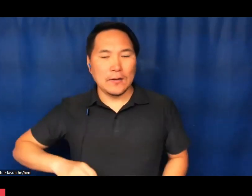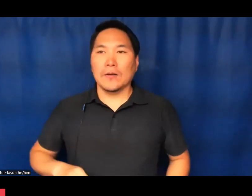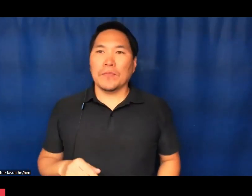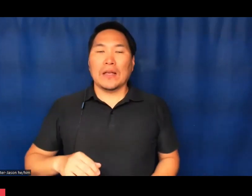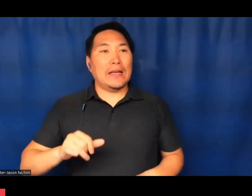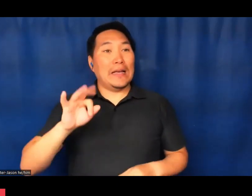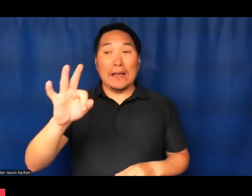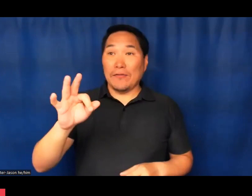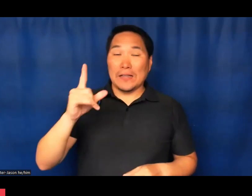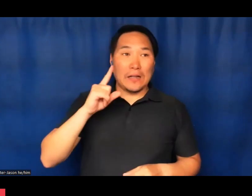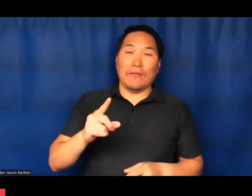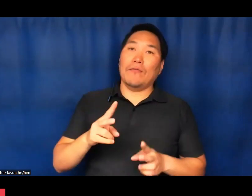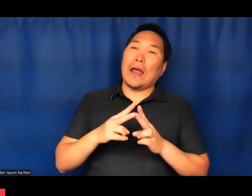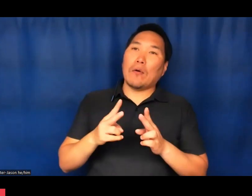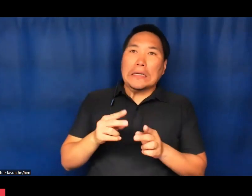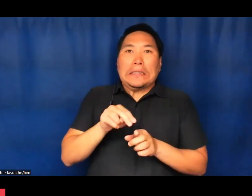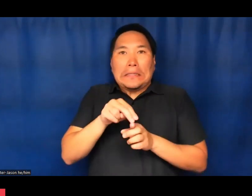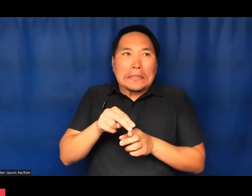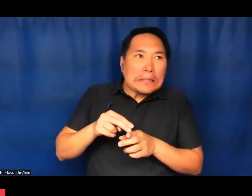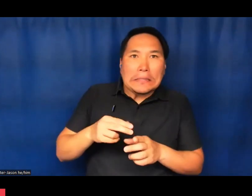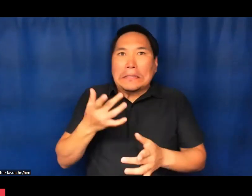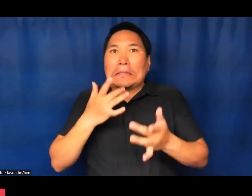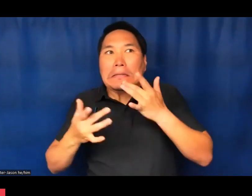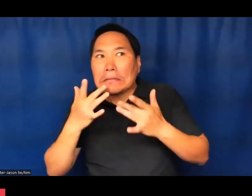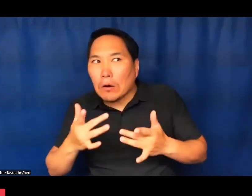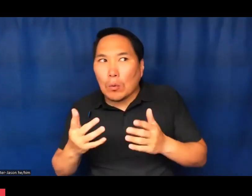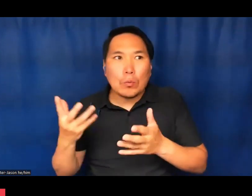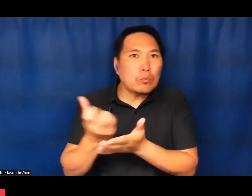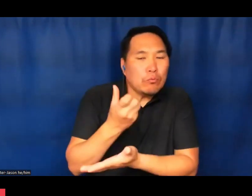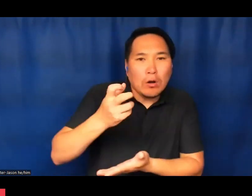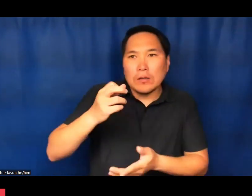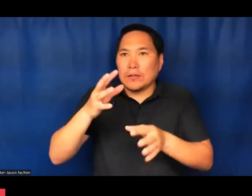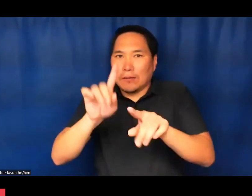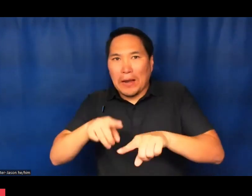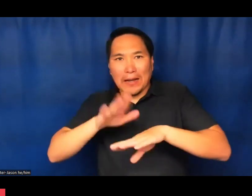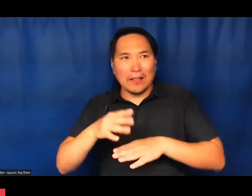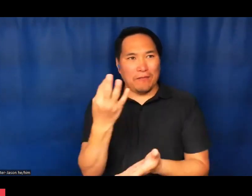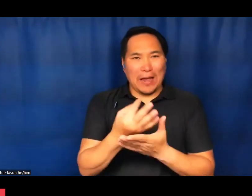Whether it's a narrow ruling or applied to the specific set of facts and Alabama's arguments.